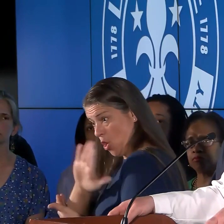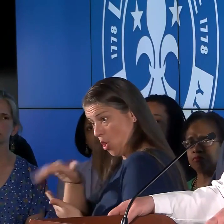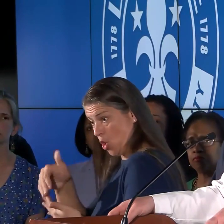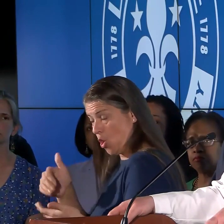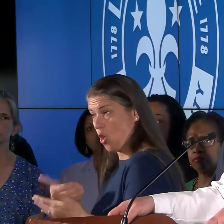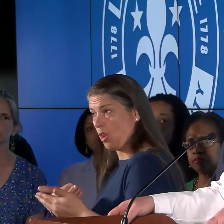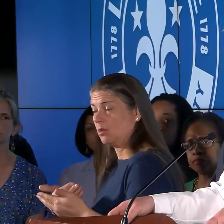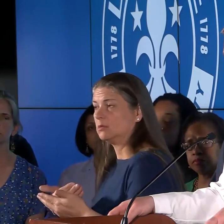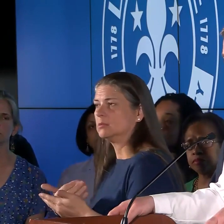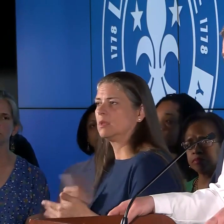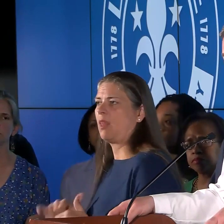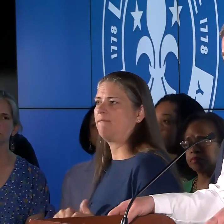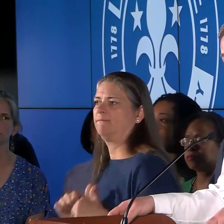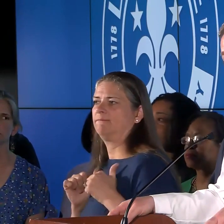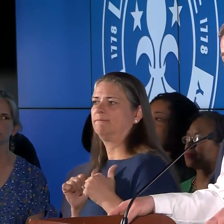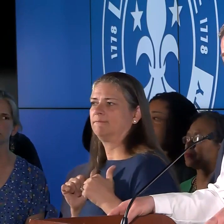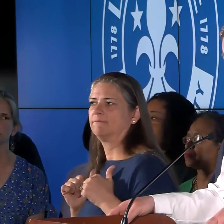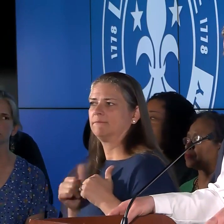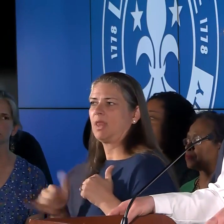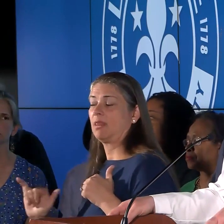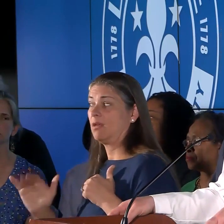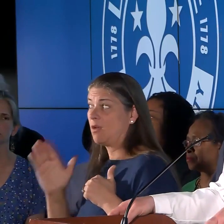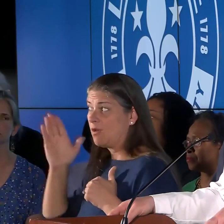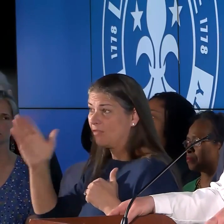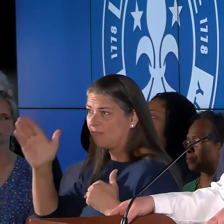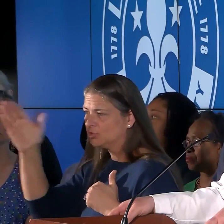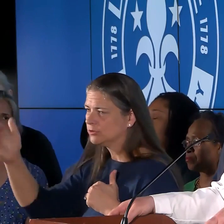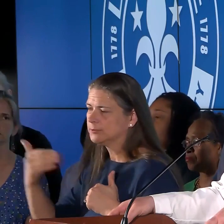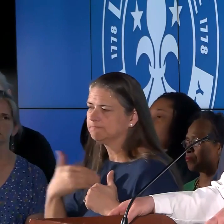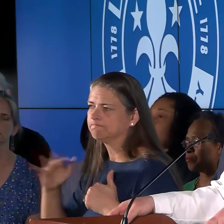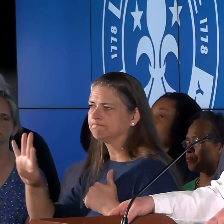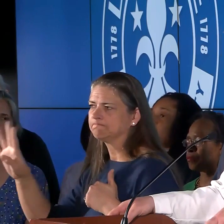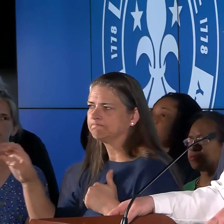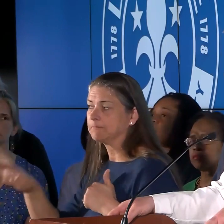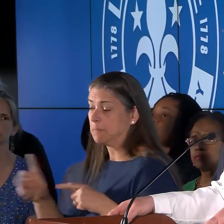Now, I do not know what the days ahead will be. I do know that they are still